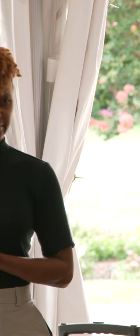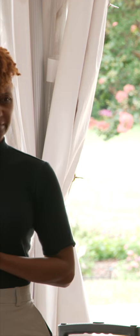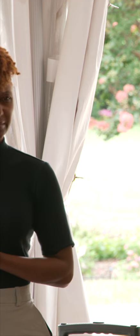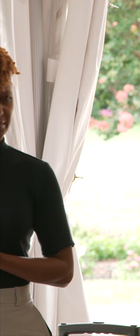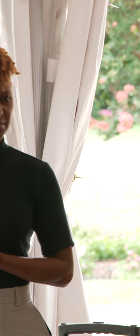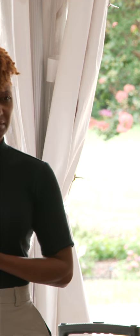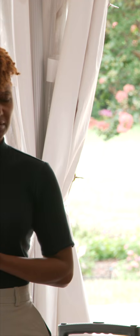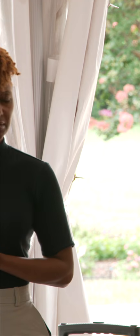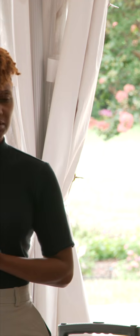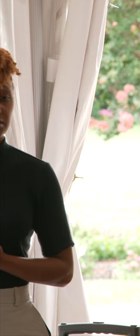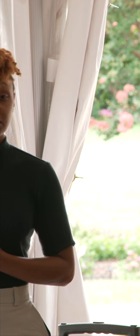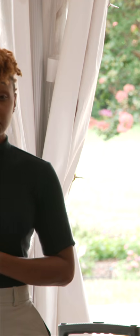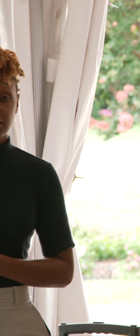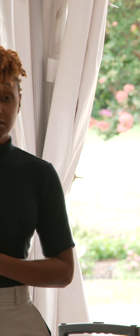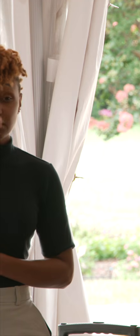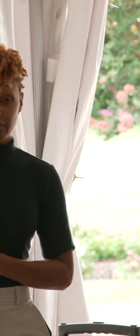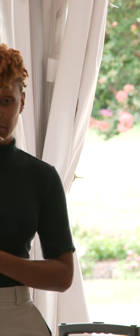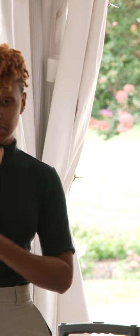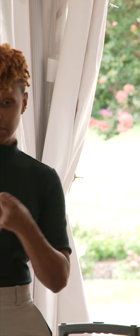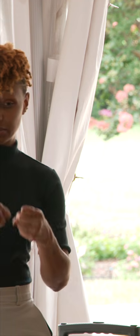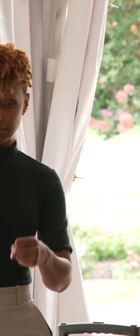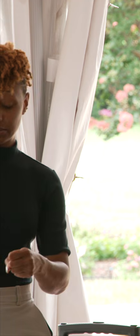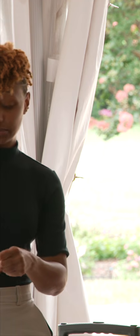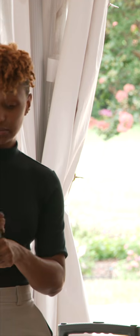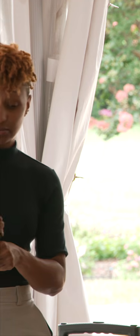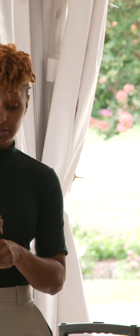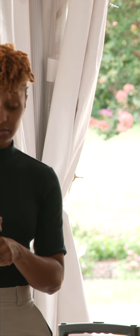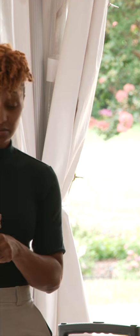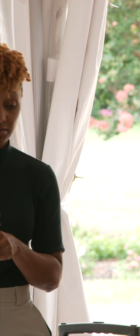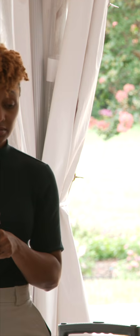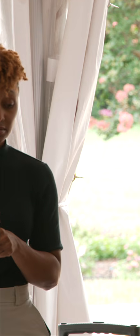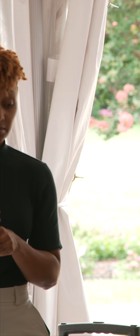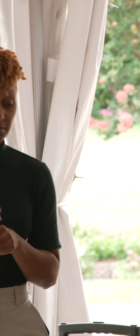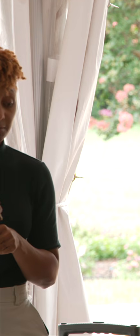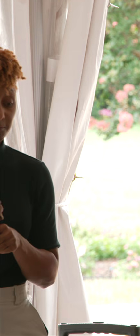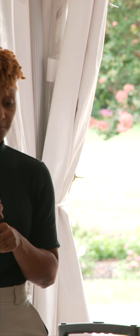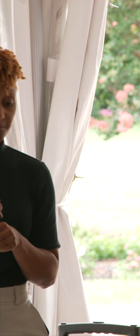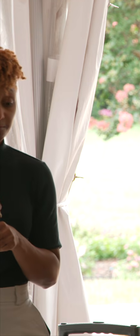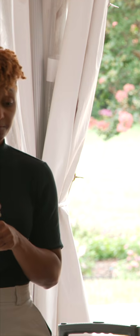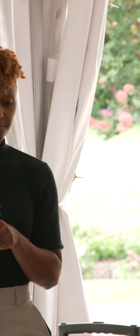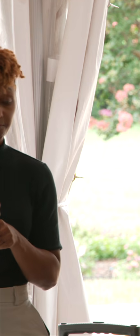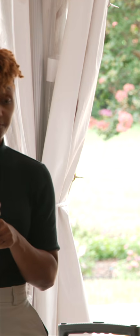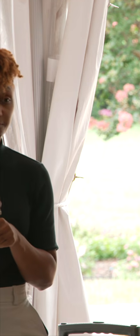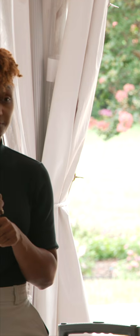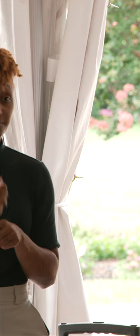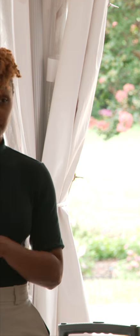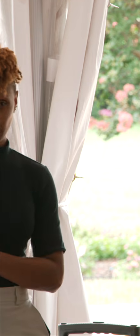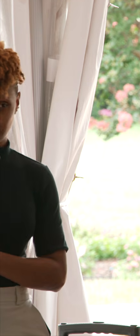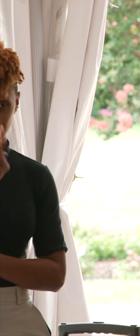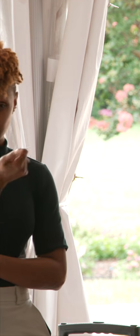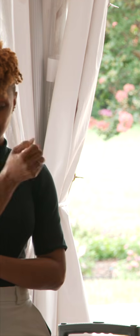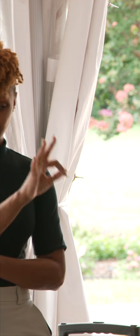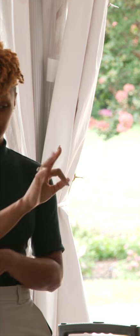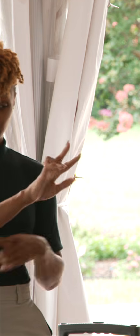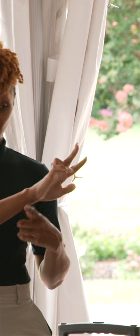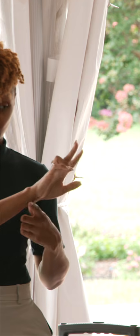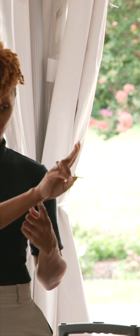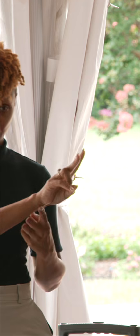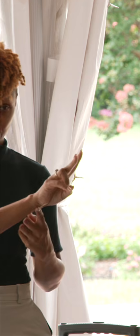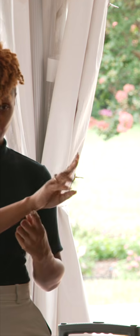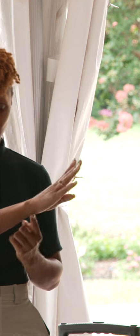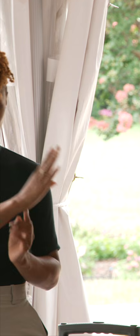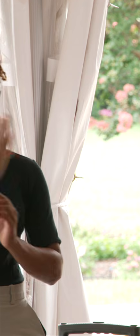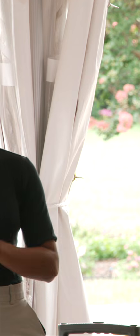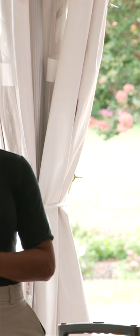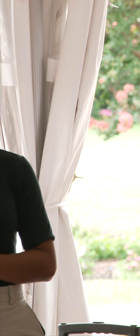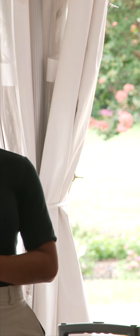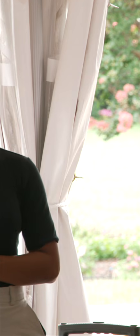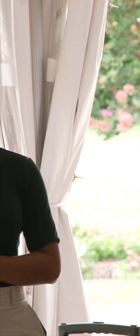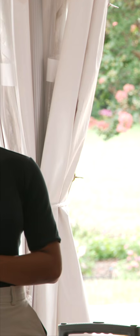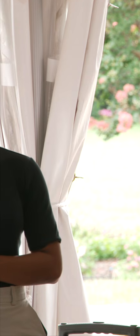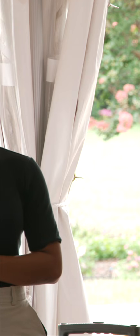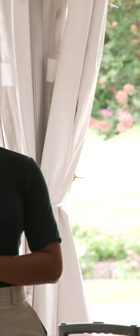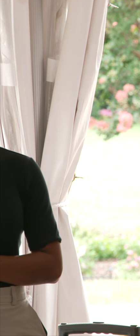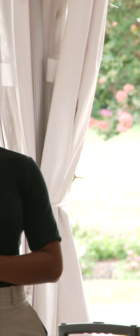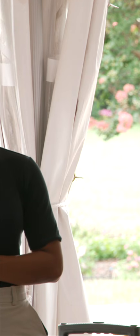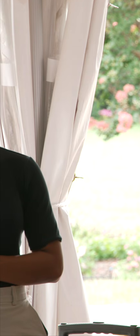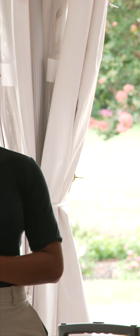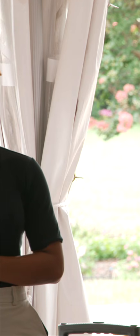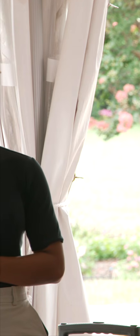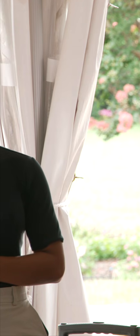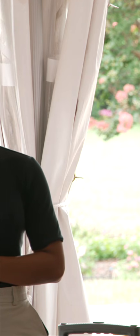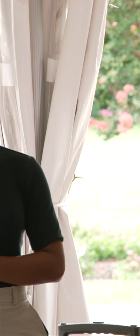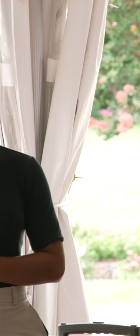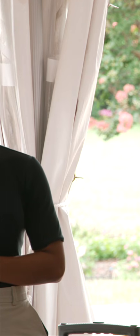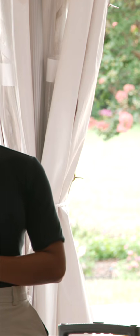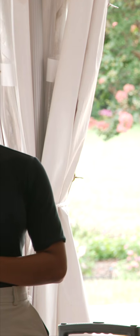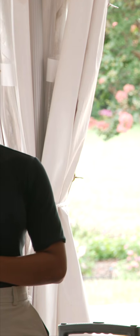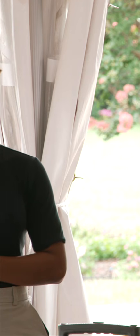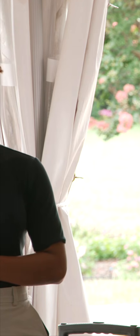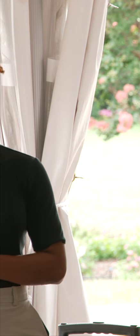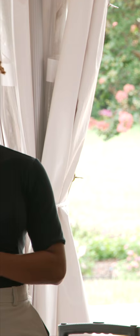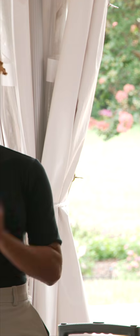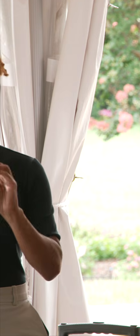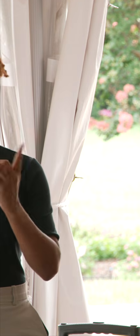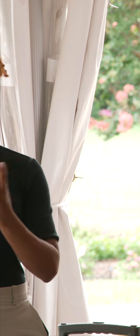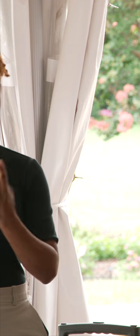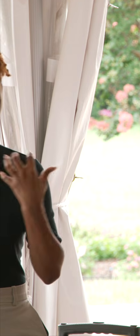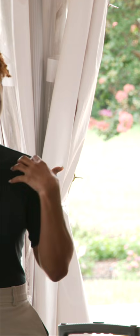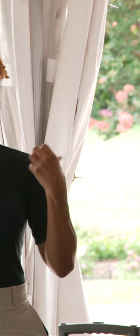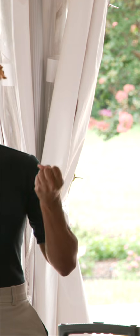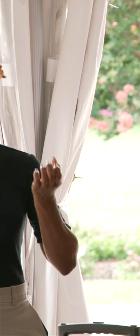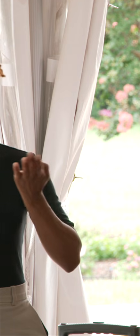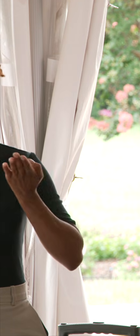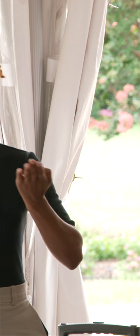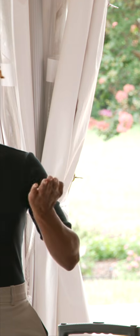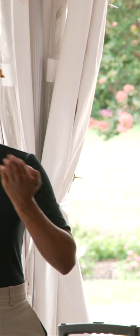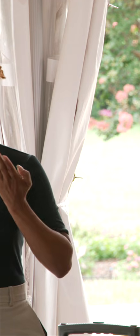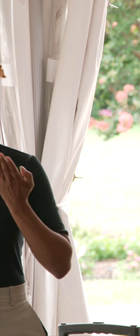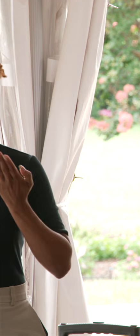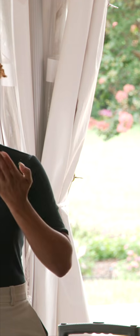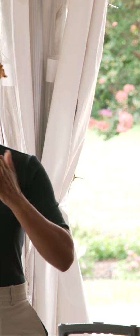For 40 years, from 1932 to '72, the U.S. Public Health Service conducted what is officially now